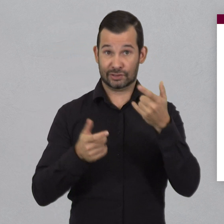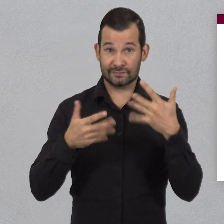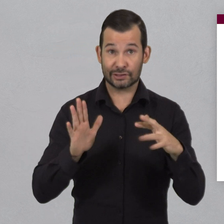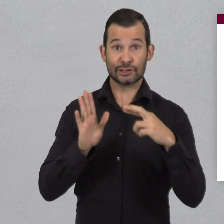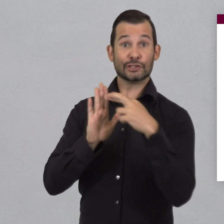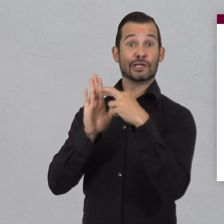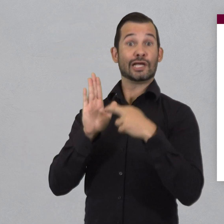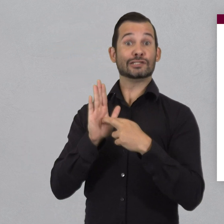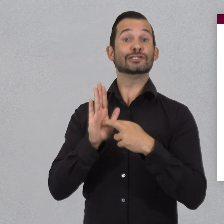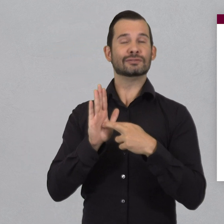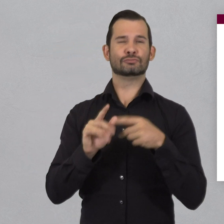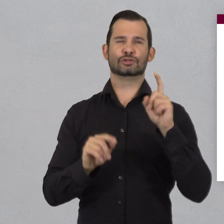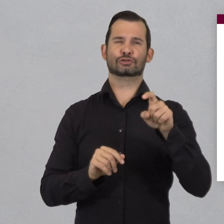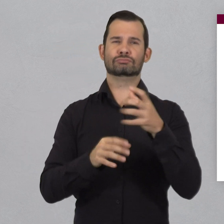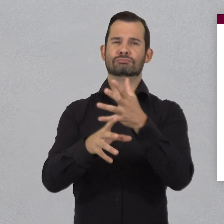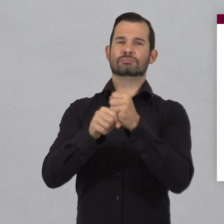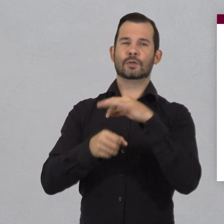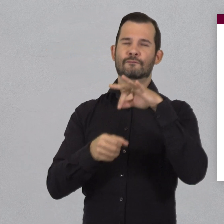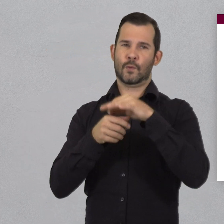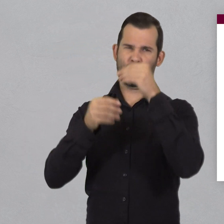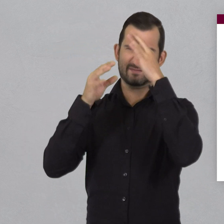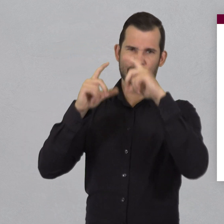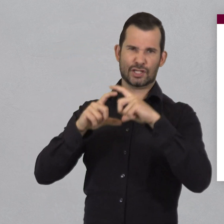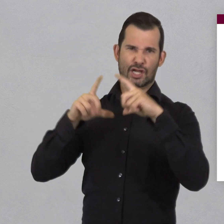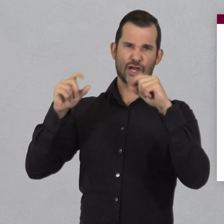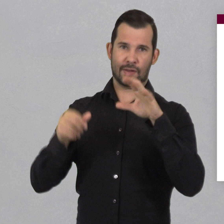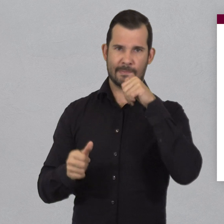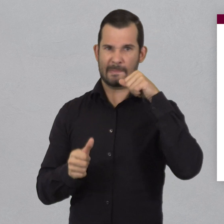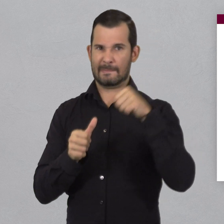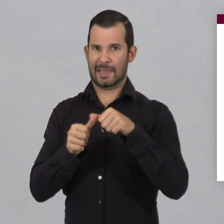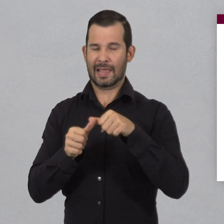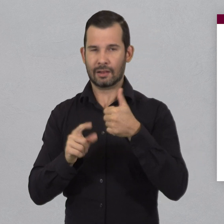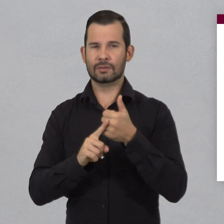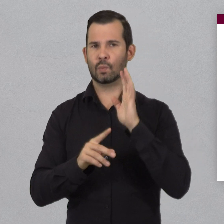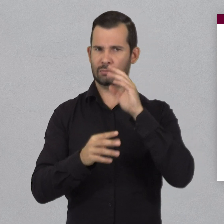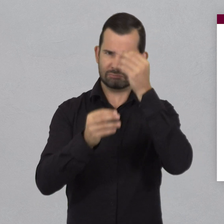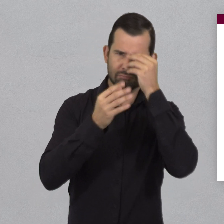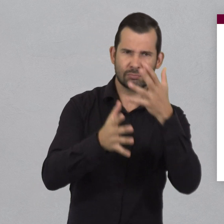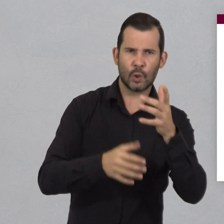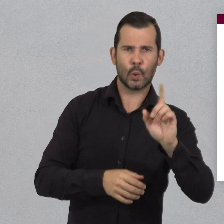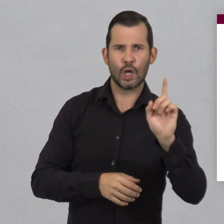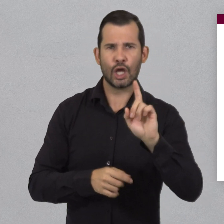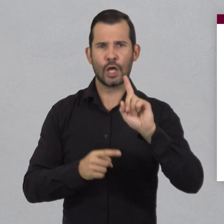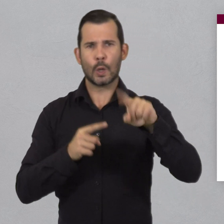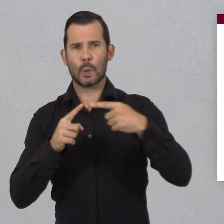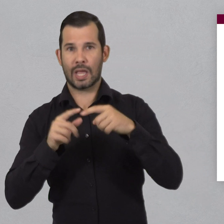If you’re registered, you should receive a voter information card in the mail. It tells you where